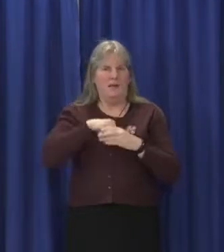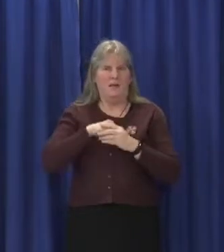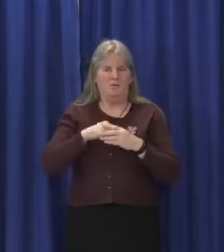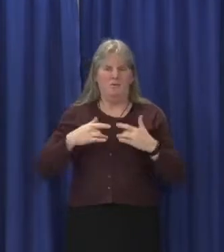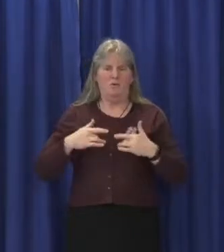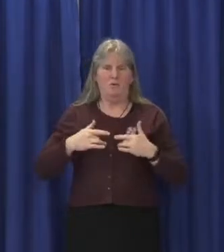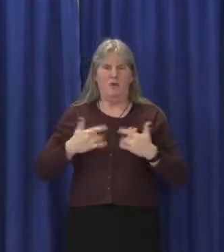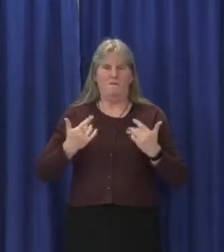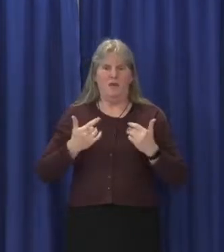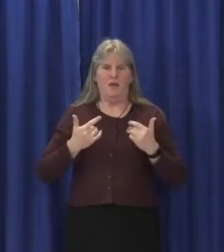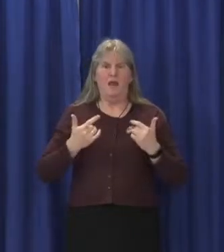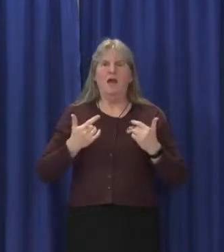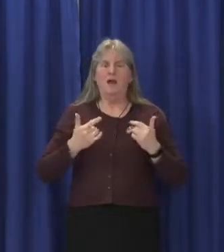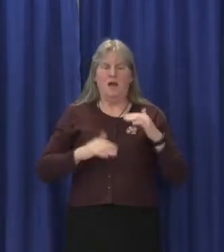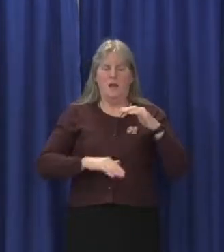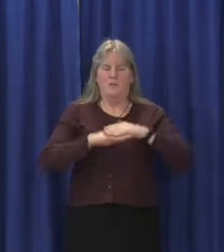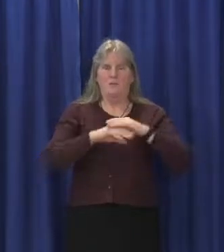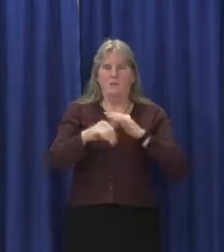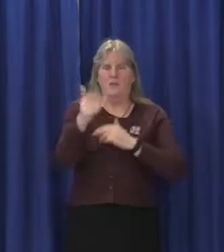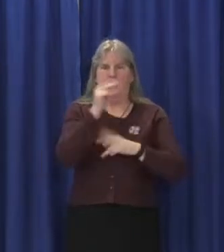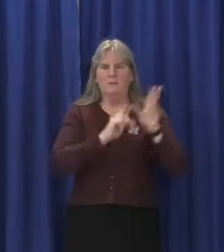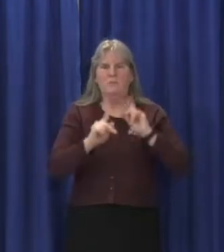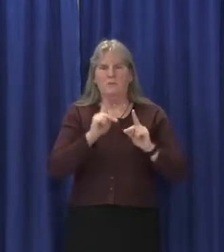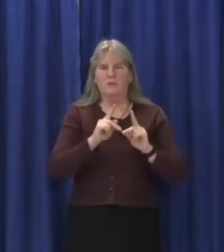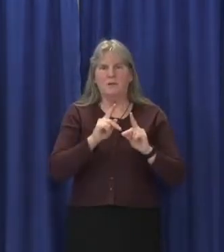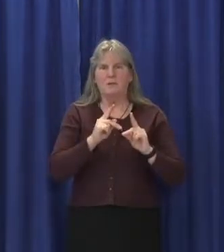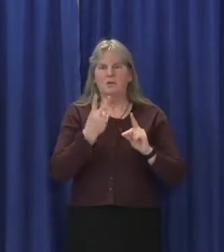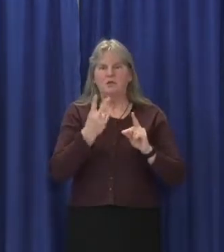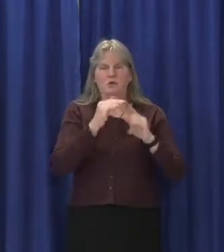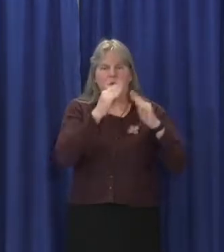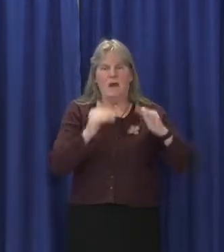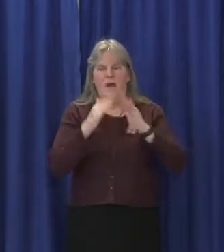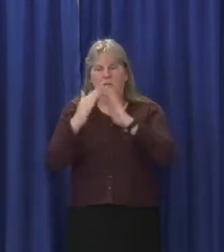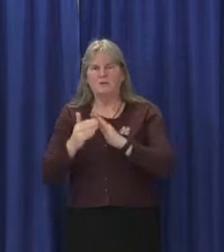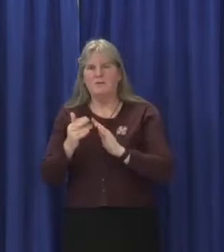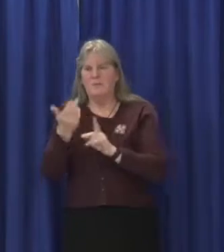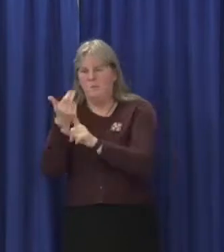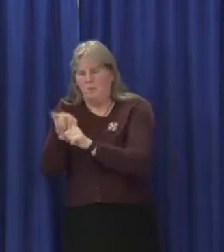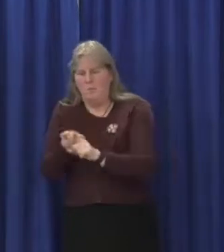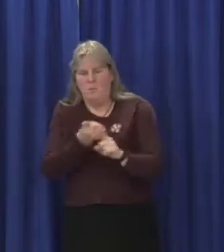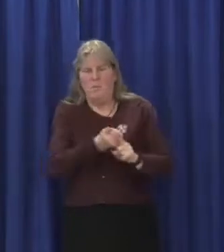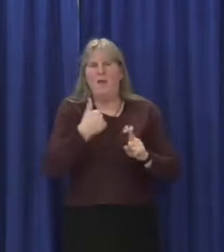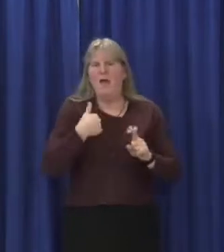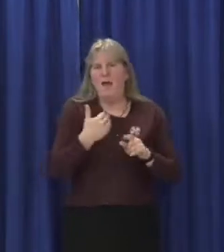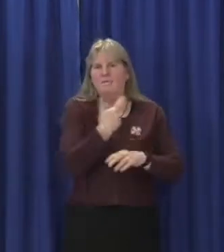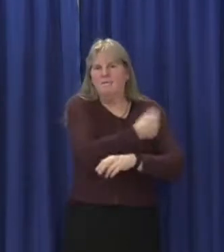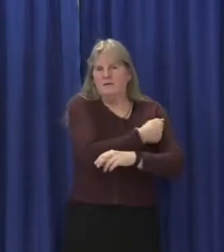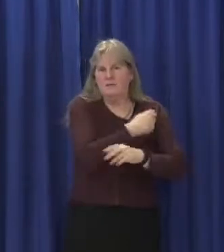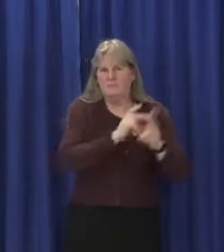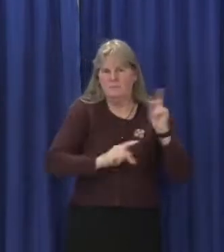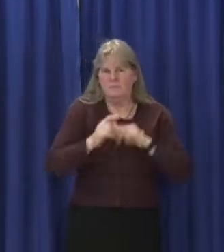that involve up to ten people from a maximum of two vaccinated households. Casinos and nightclubs